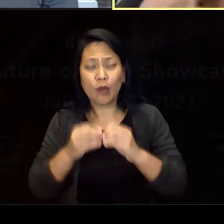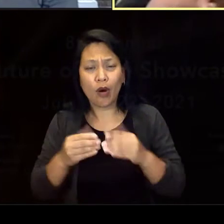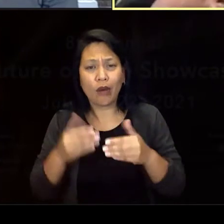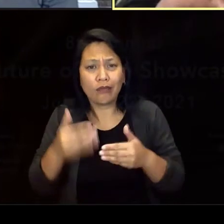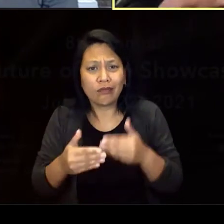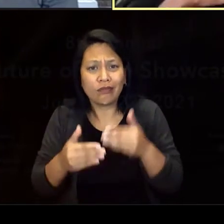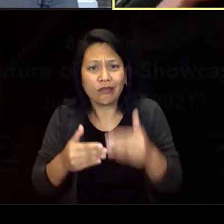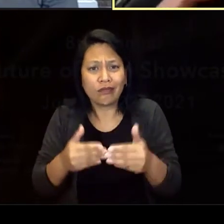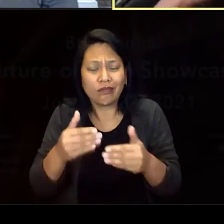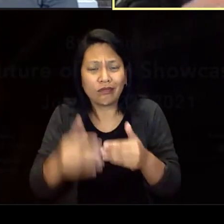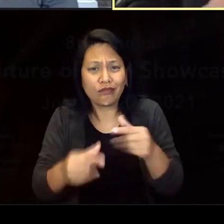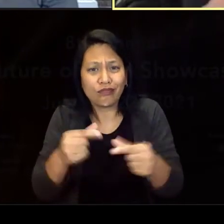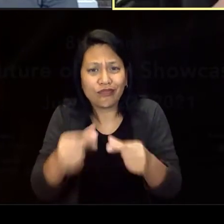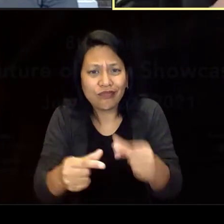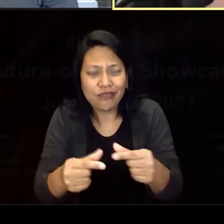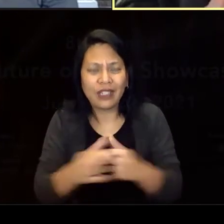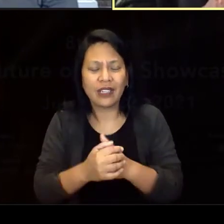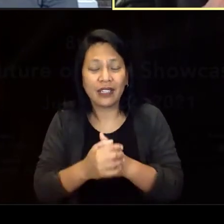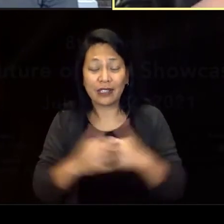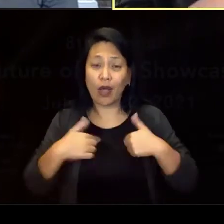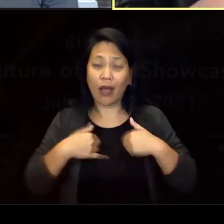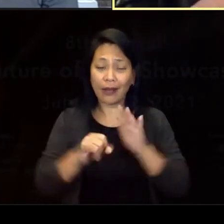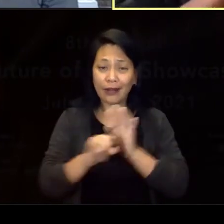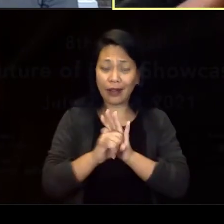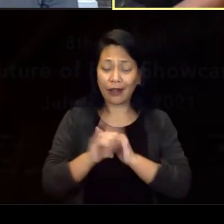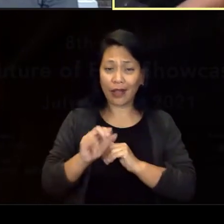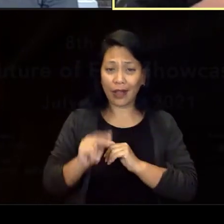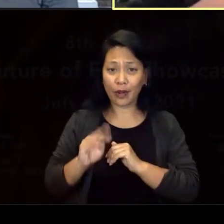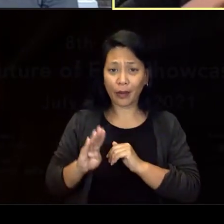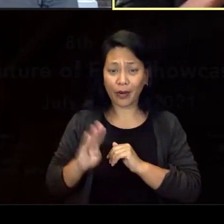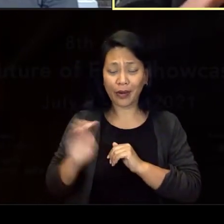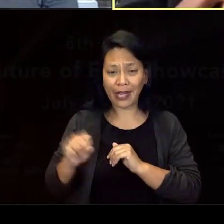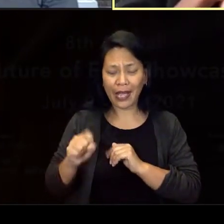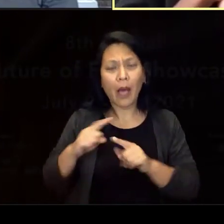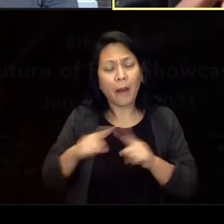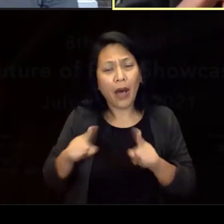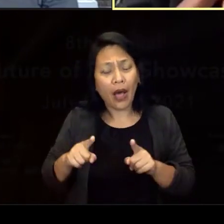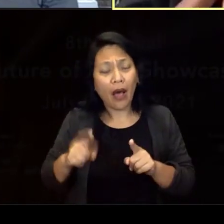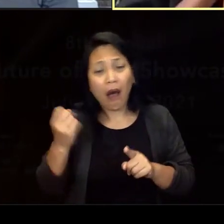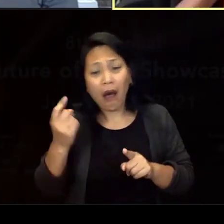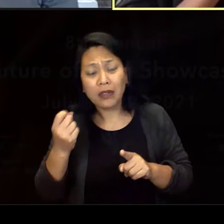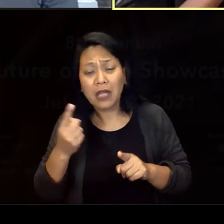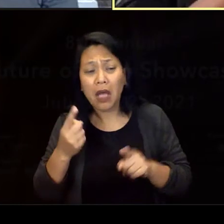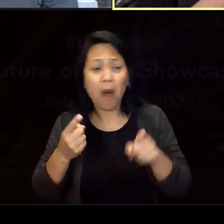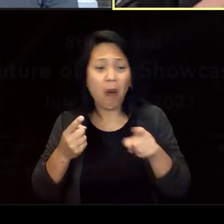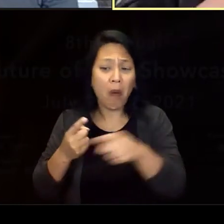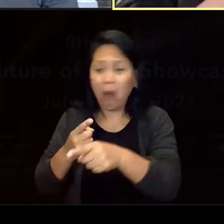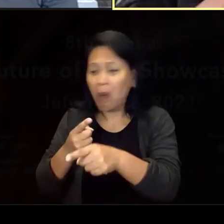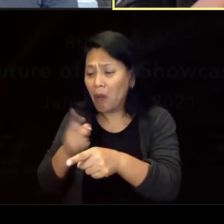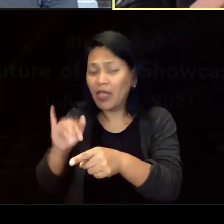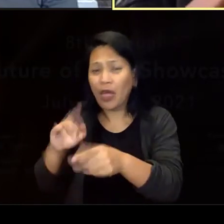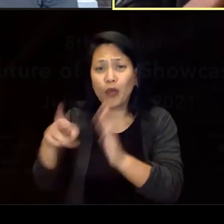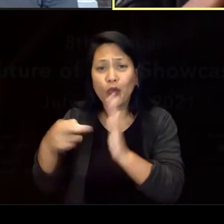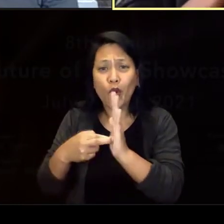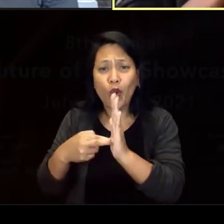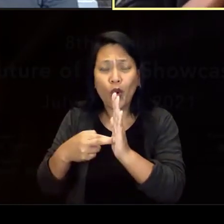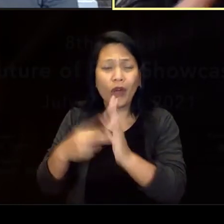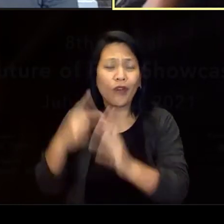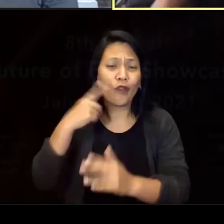So like, yes, I identify as non binary, but sure. Put me forward for these roles that are for women.